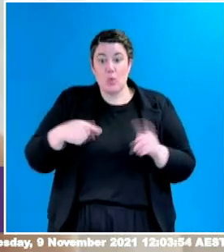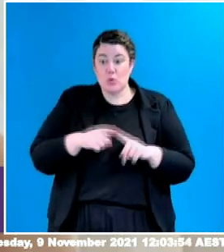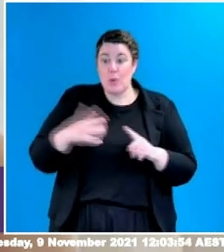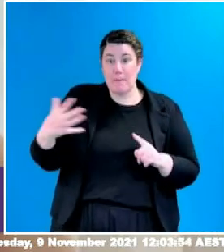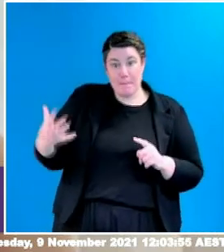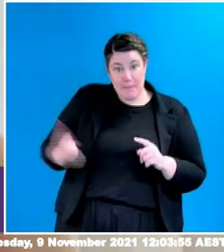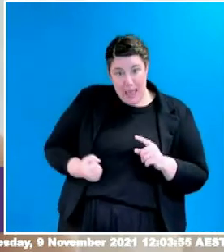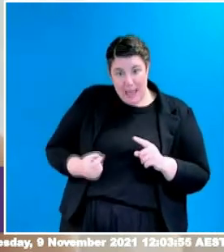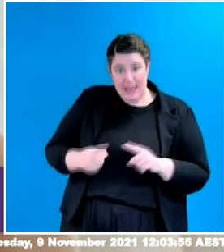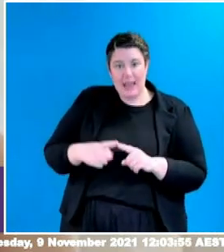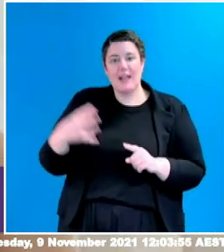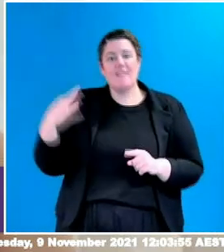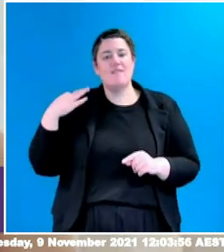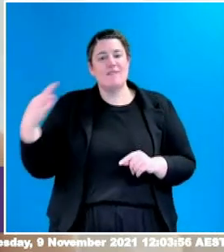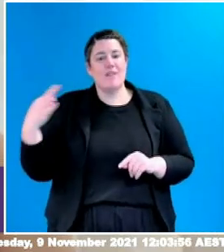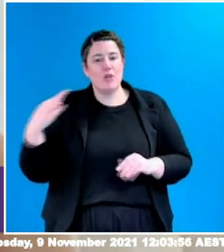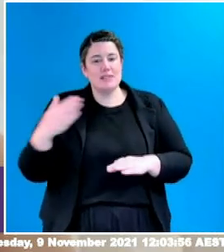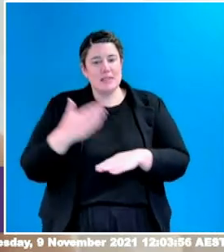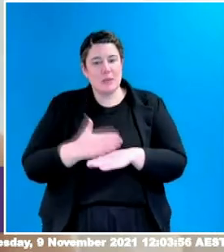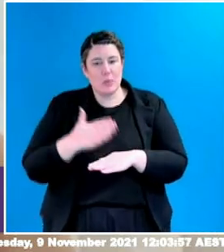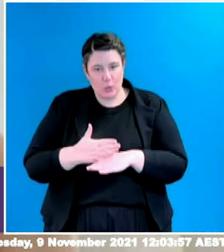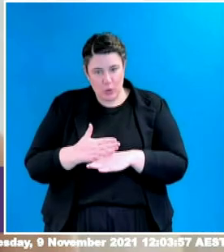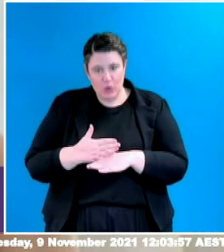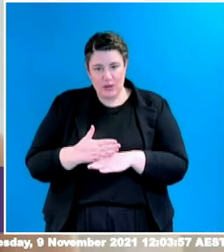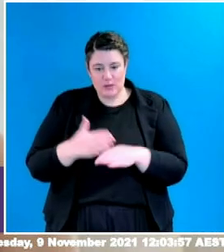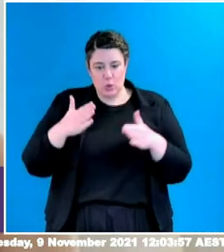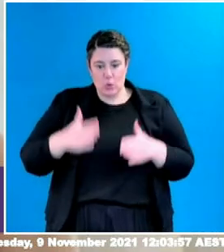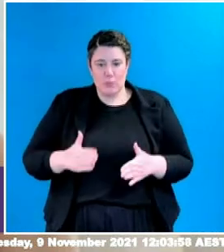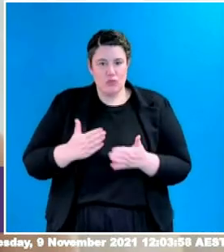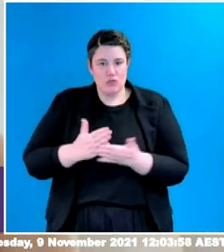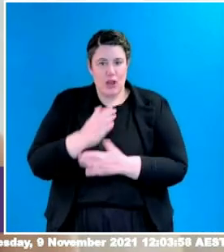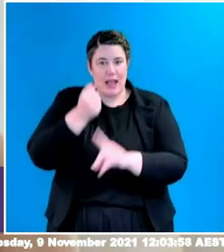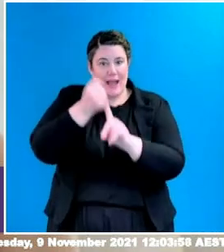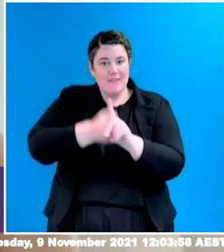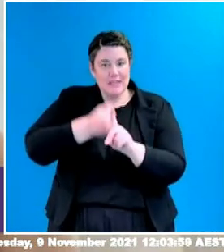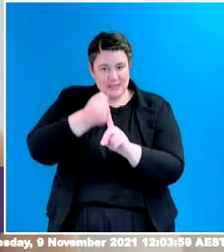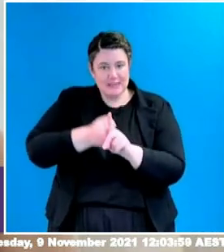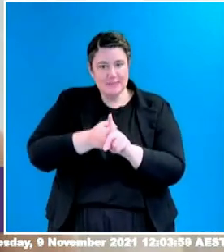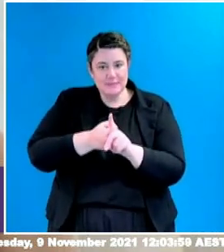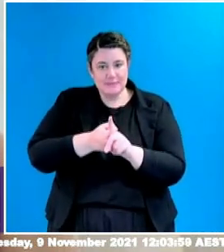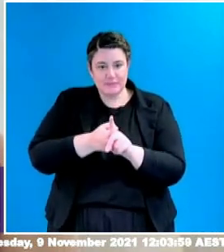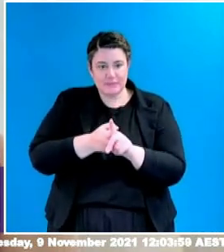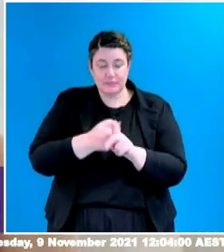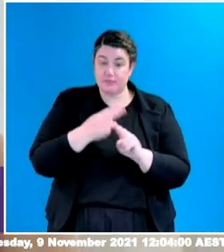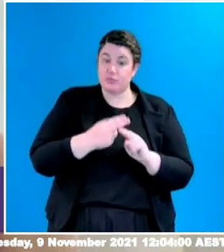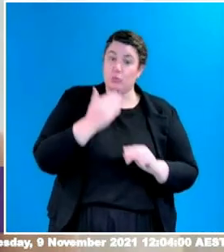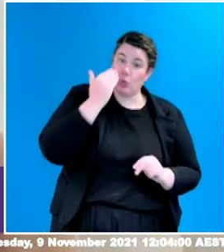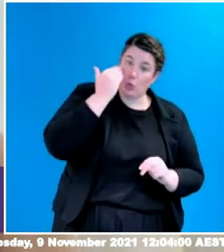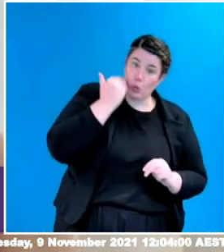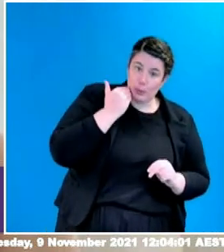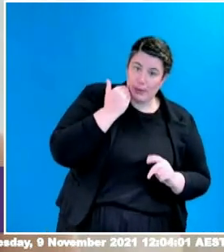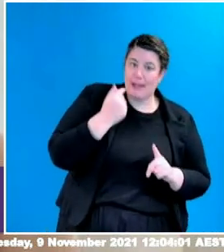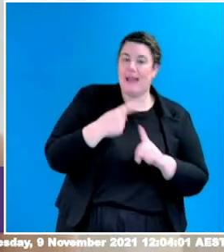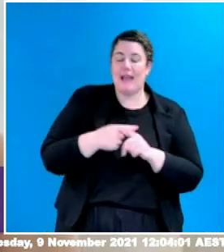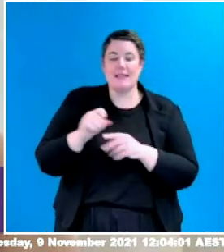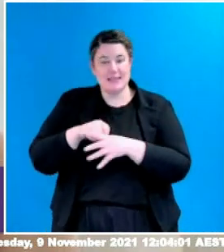voluntary work as a human rights advocate across both women and disability.